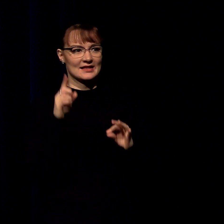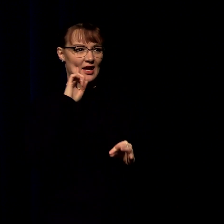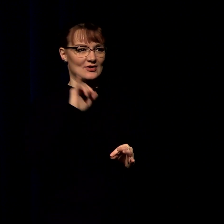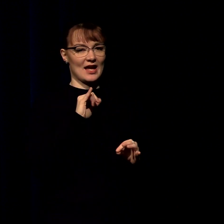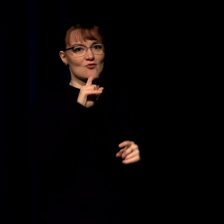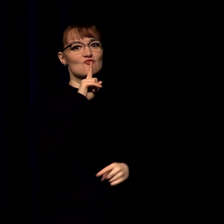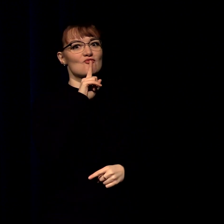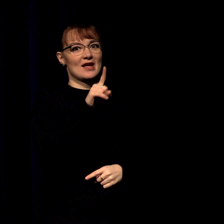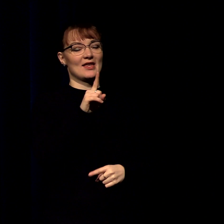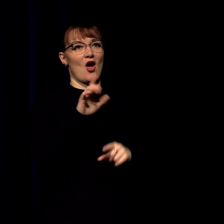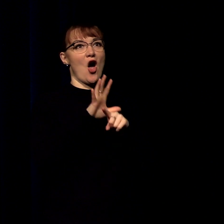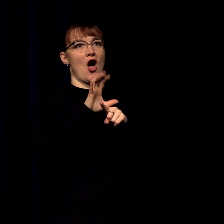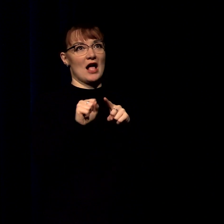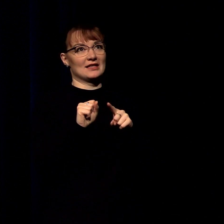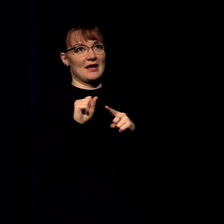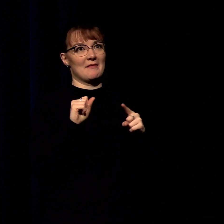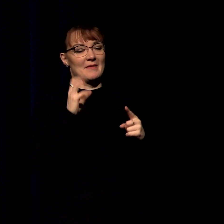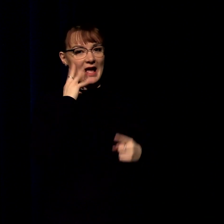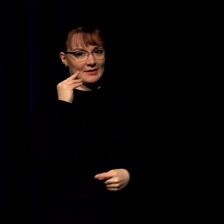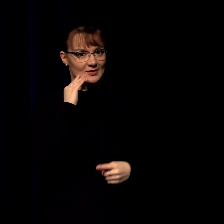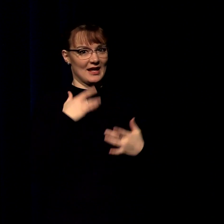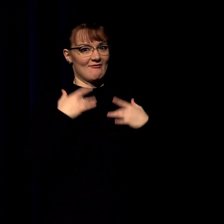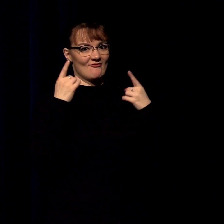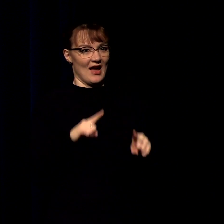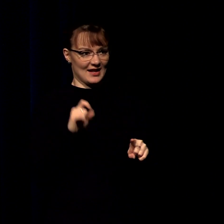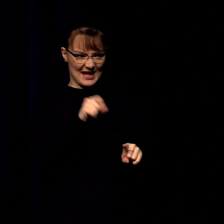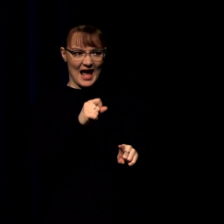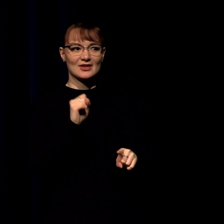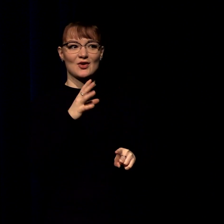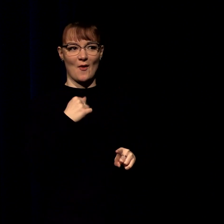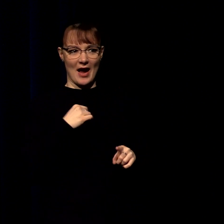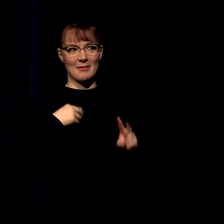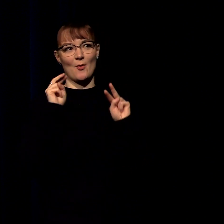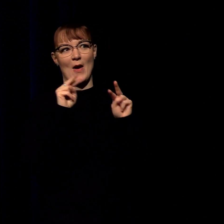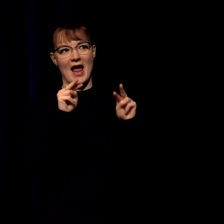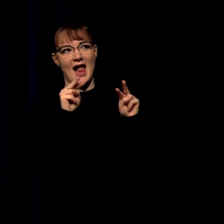really awesome event and I yeah so I've been waiting for this all week